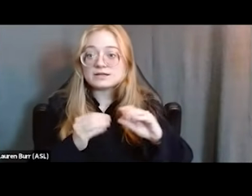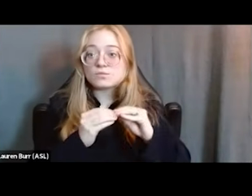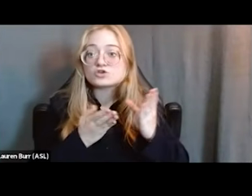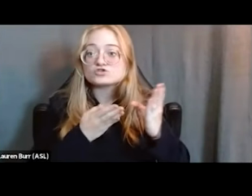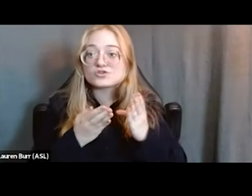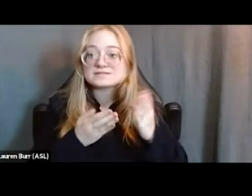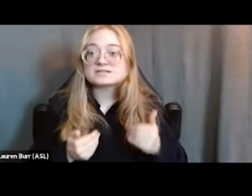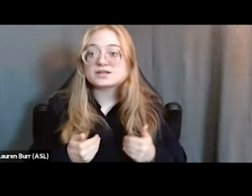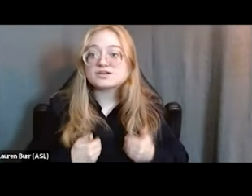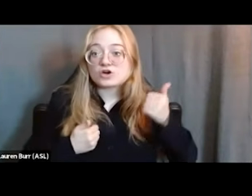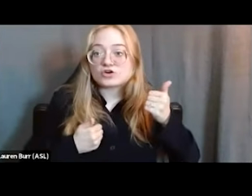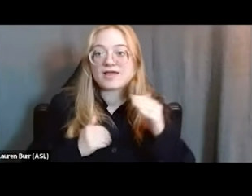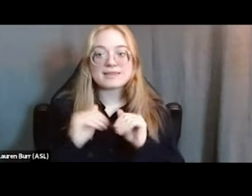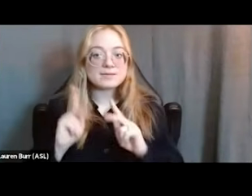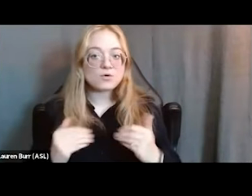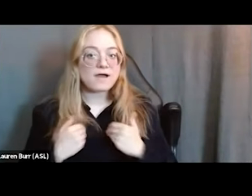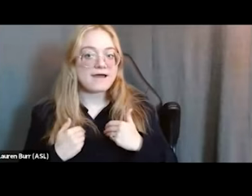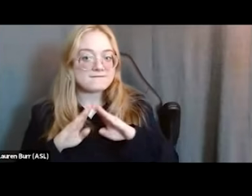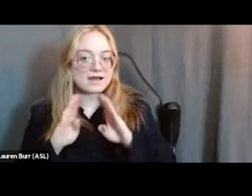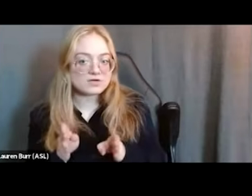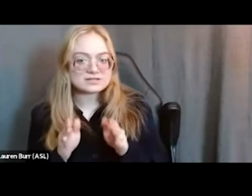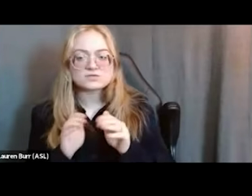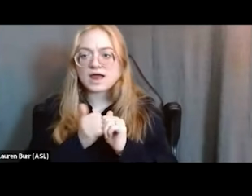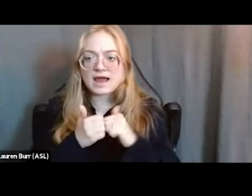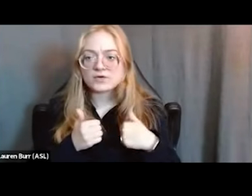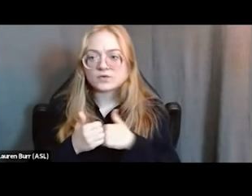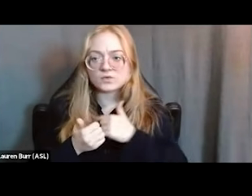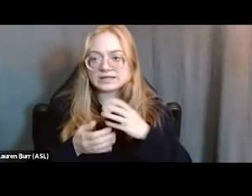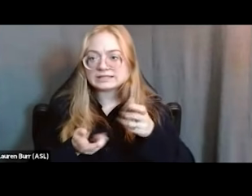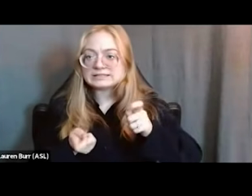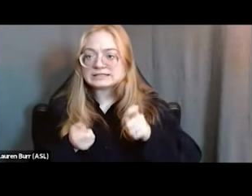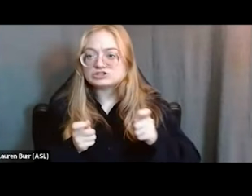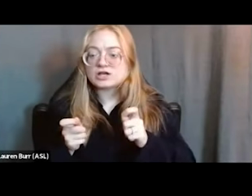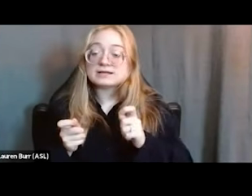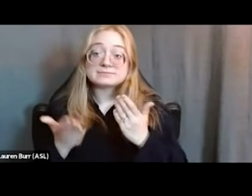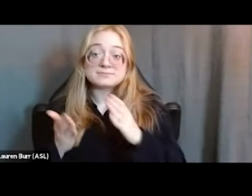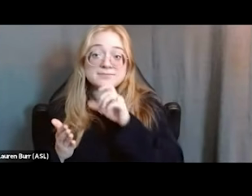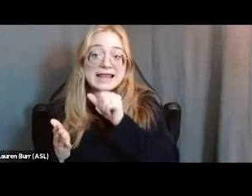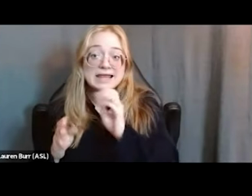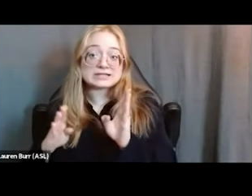thinking about how can we adjust some of those ages so that folks are eligible for some of these supports that they might need.